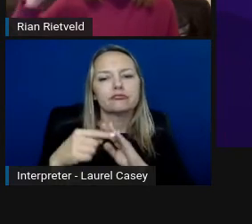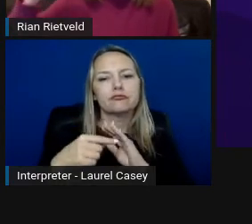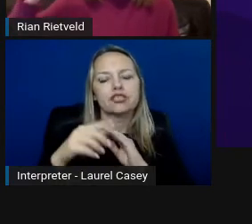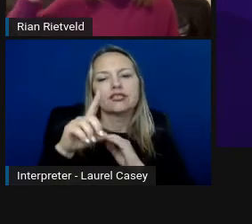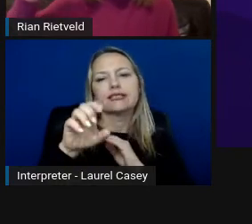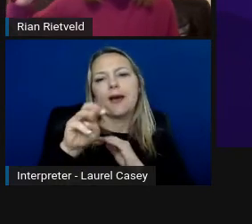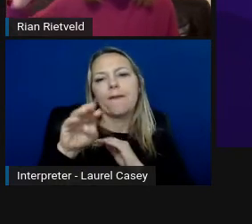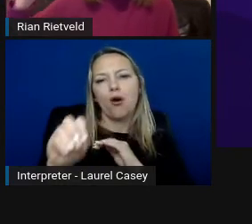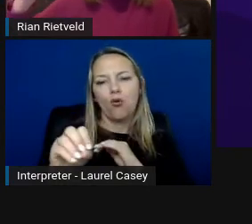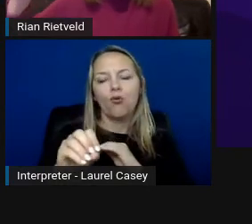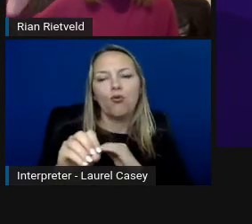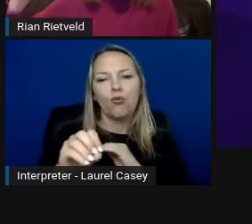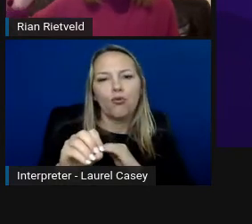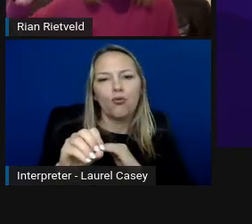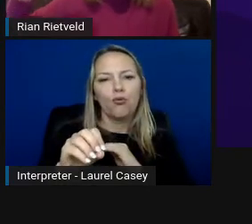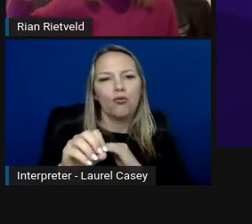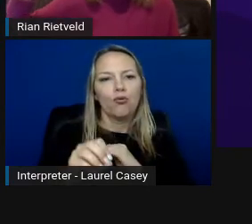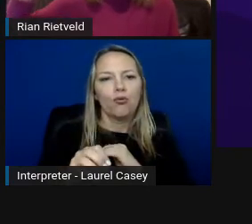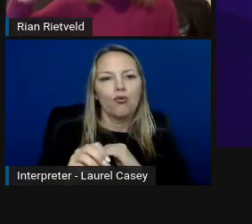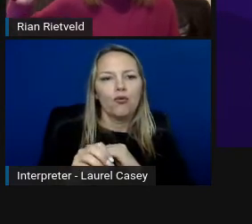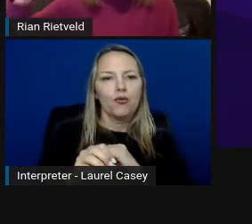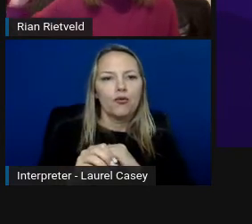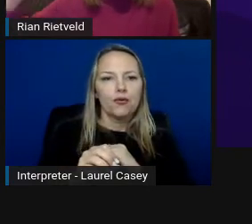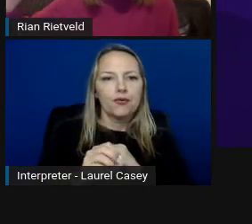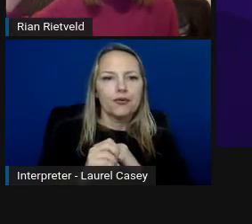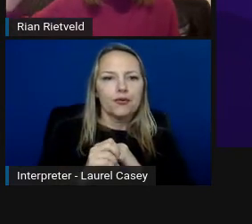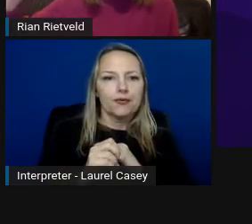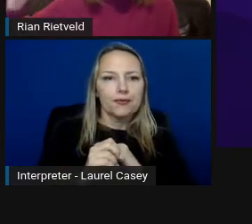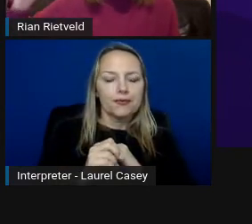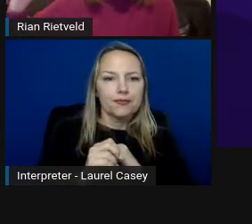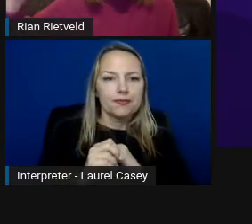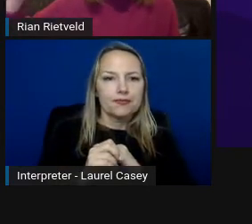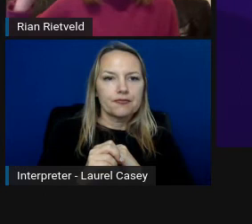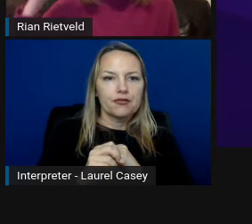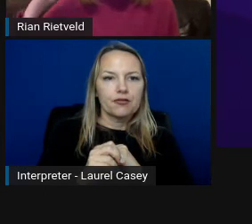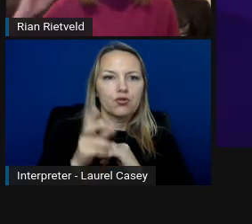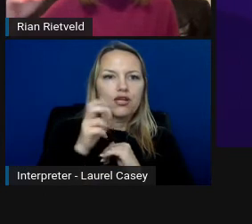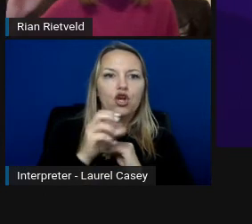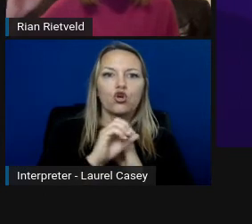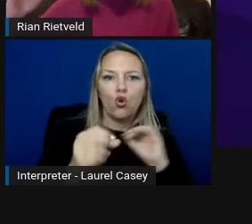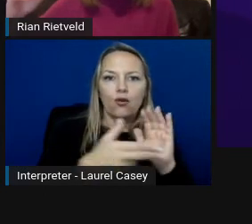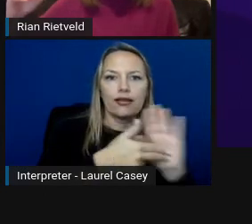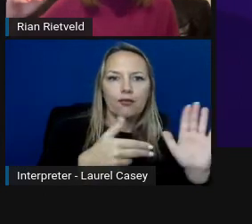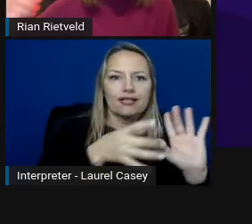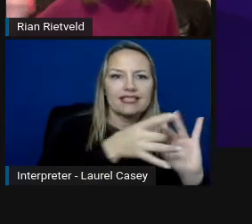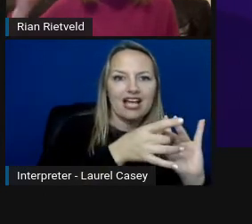Then you hear first, no label attached and then a label attached,